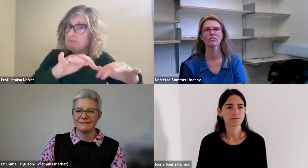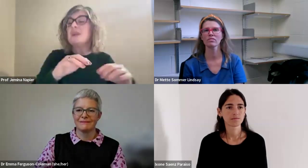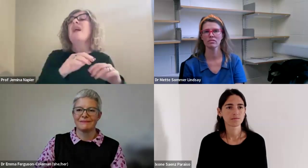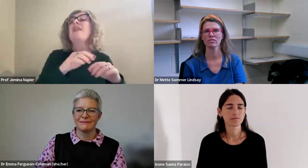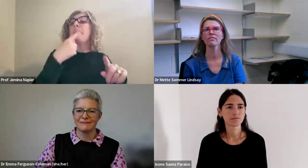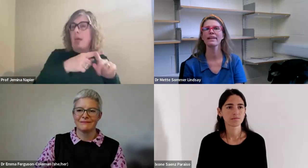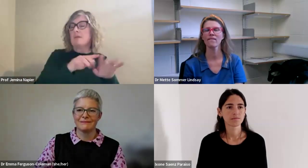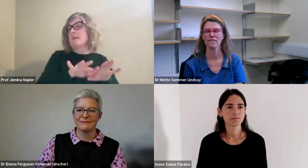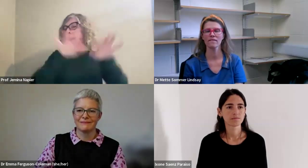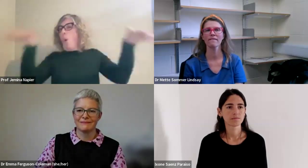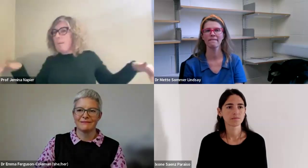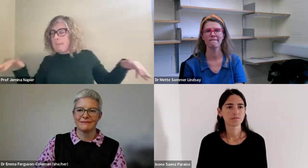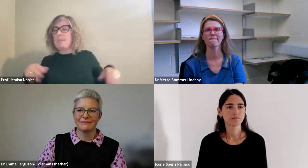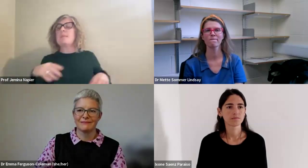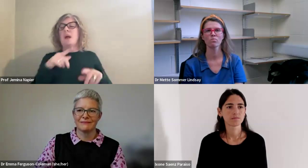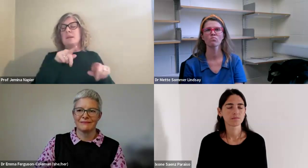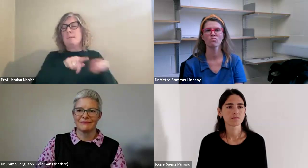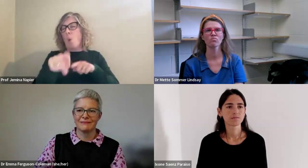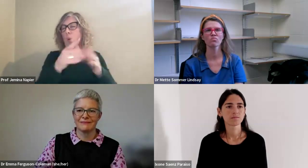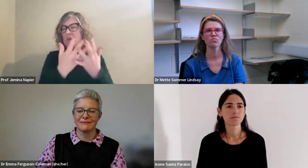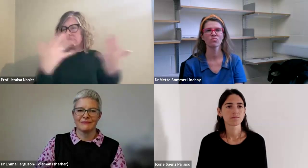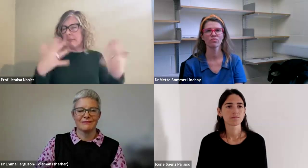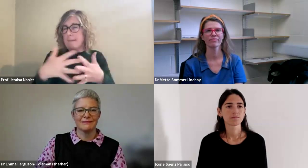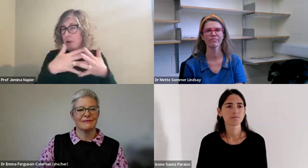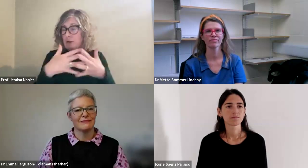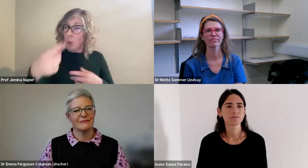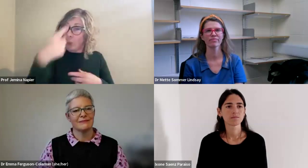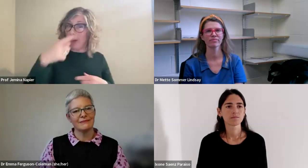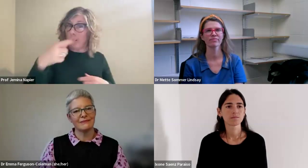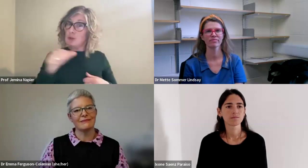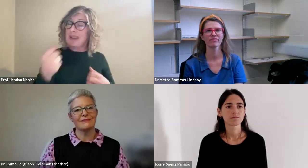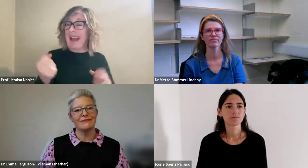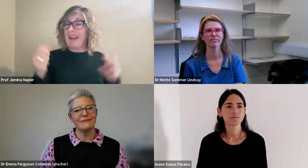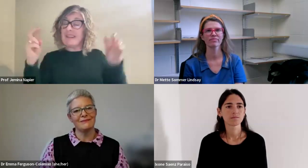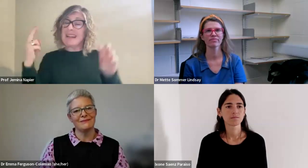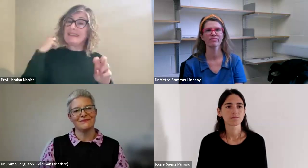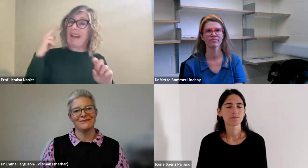can go from around the whole of the United States then go back home to their home state. Do we think